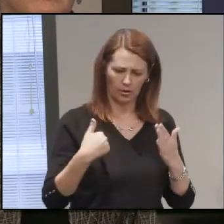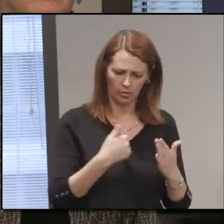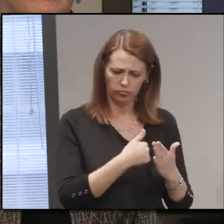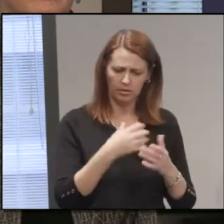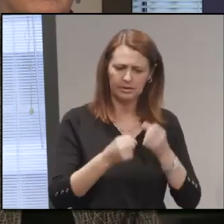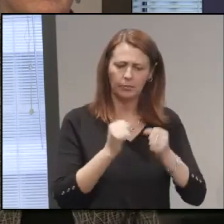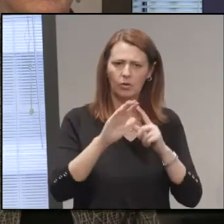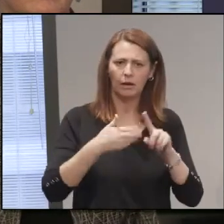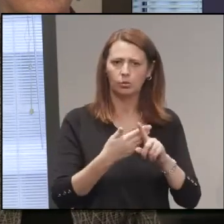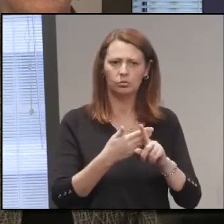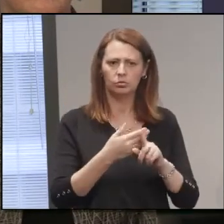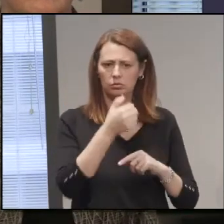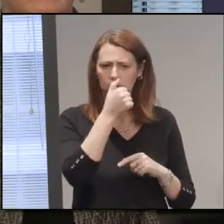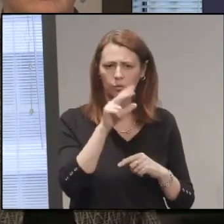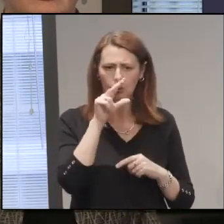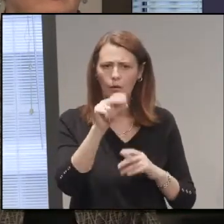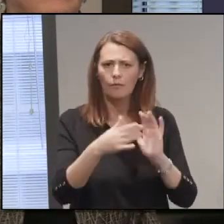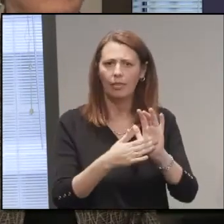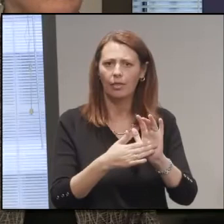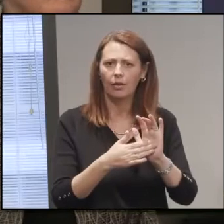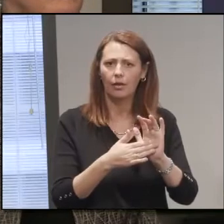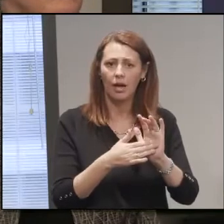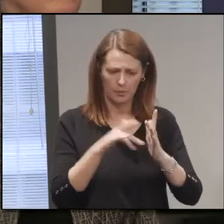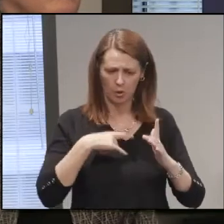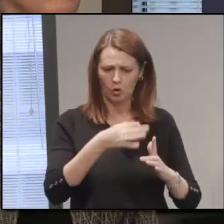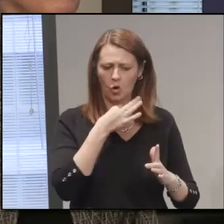or six or 12 months of age because of the risk of allergies. We now know that's exactly the wrong